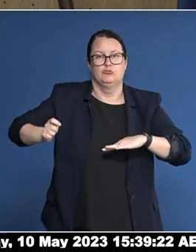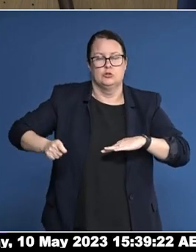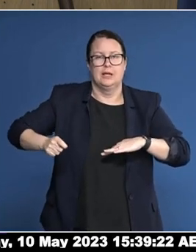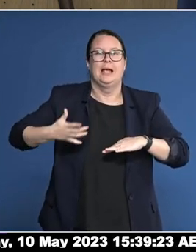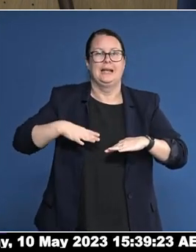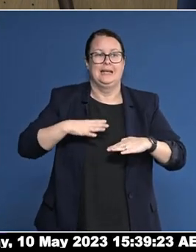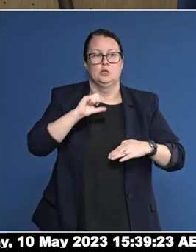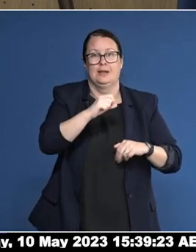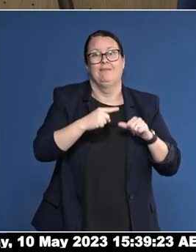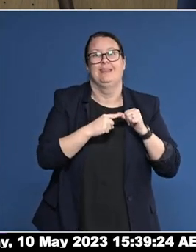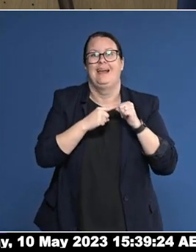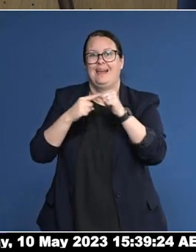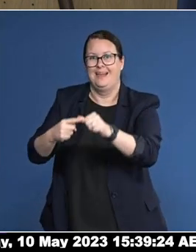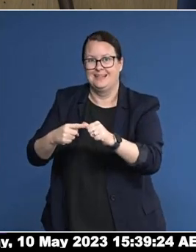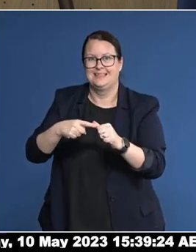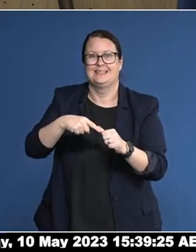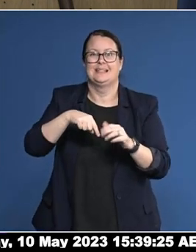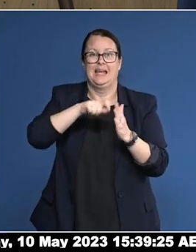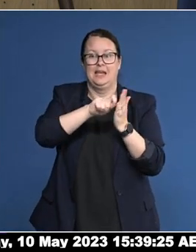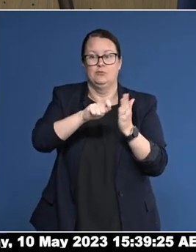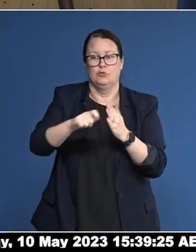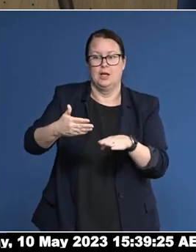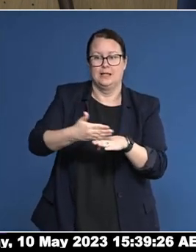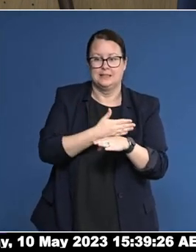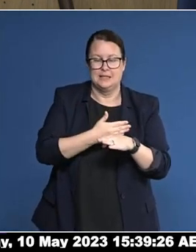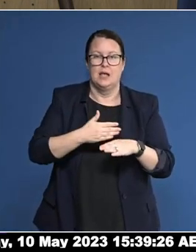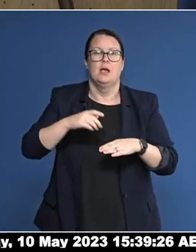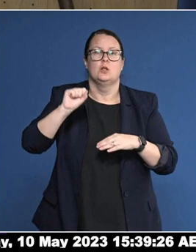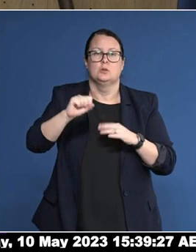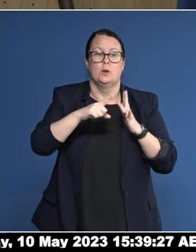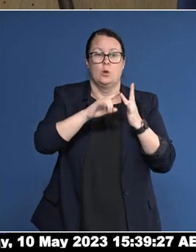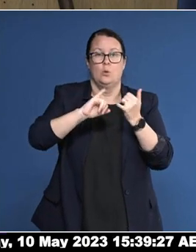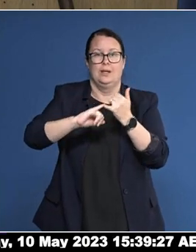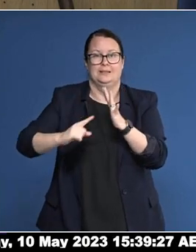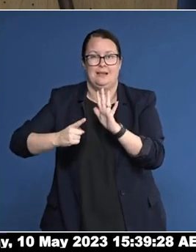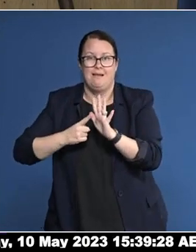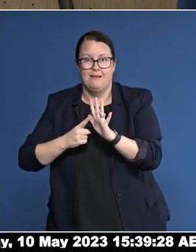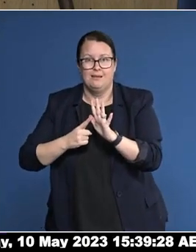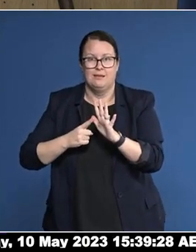answers in writing to the Office of the Solicitor Assisting the Royal Commission by